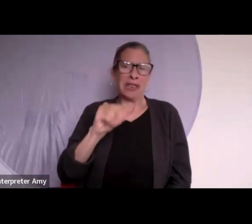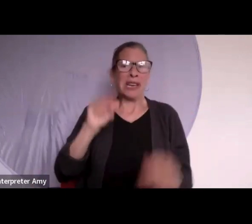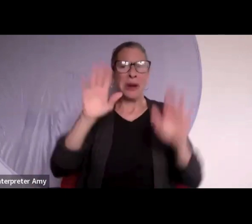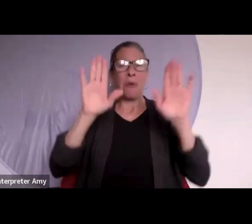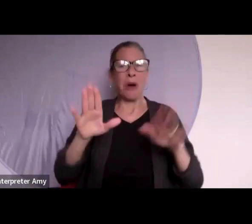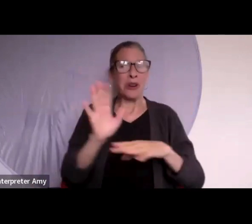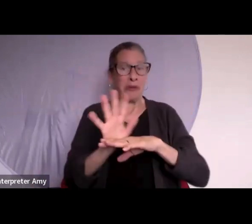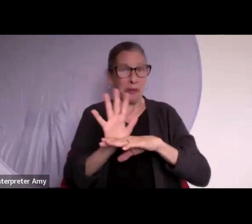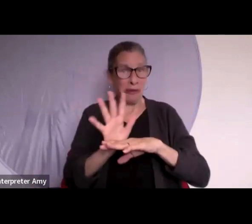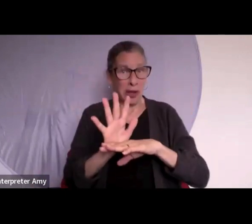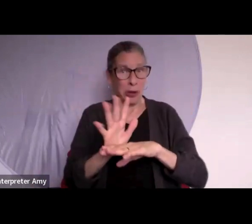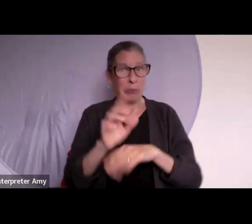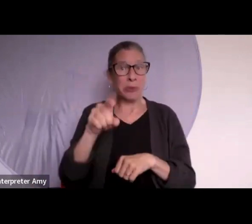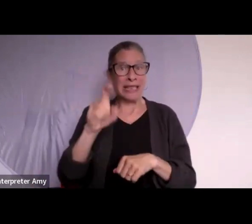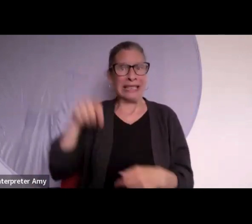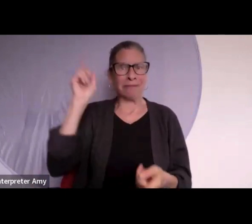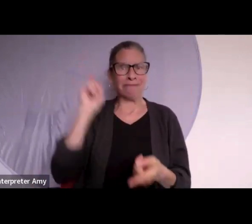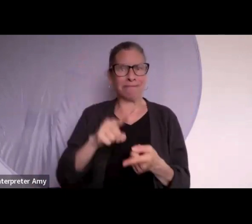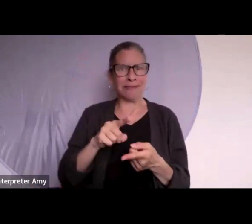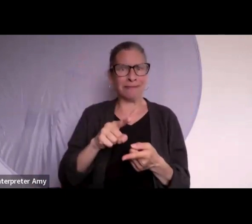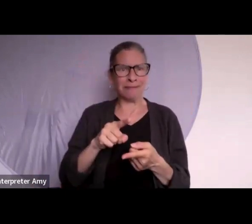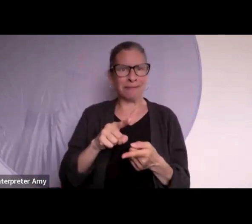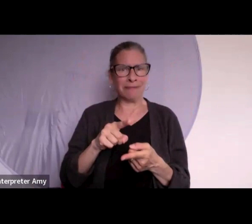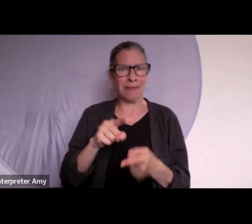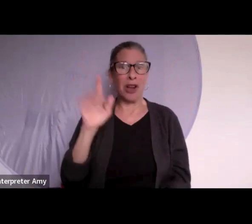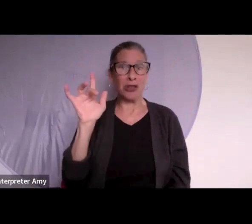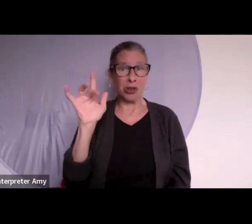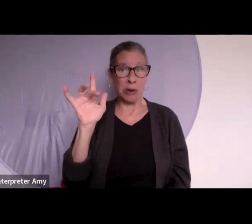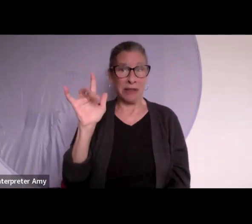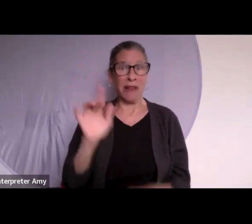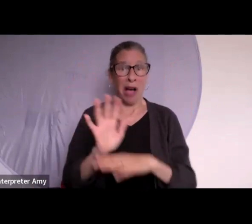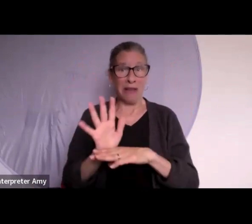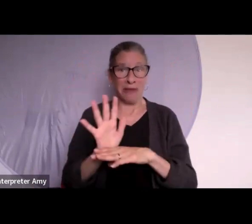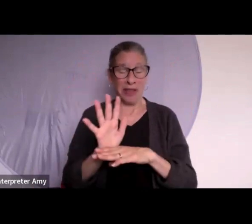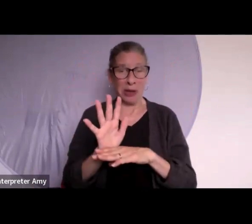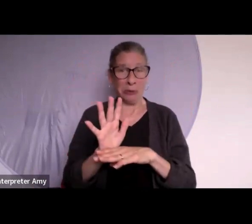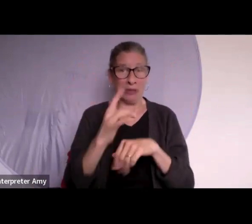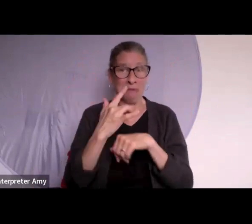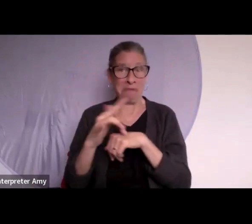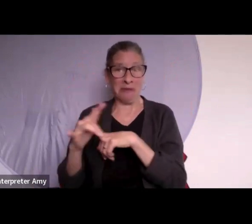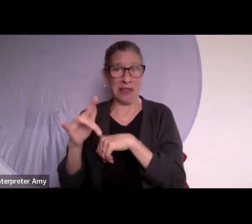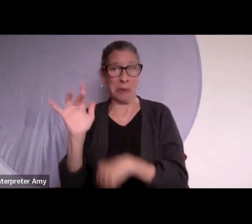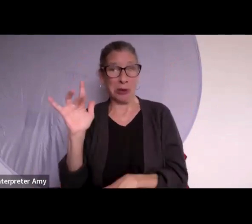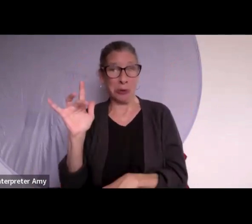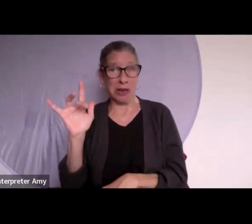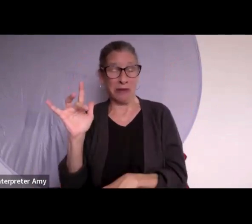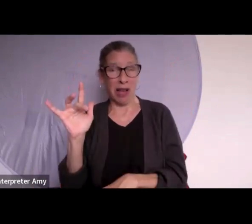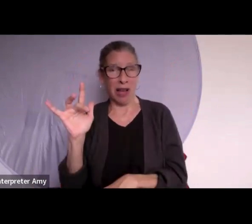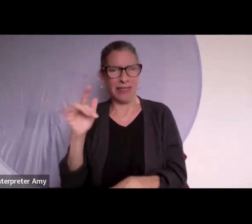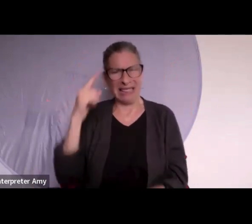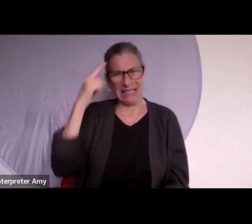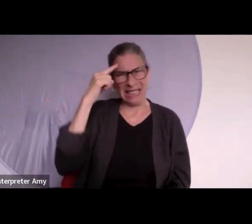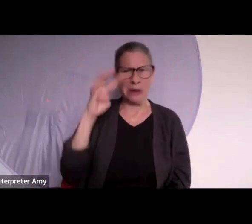we need to cut this down into 25. Because that's all the slots that we have, we actually think at 40 films and usually the list